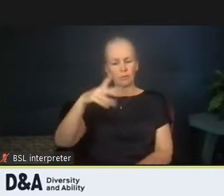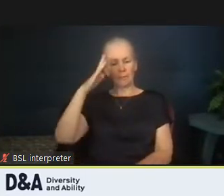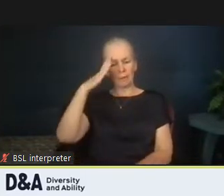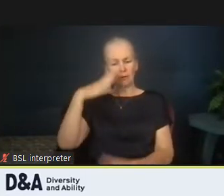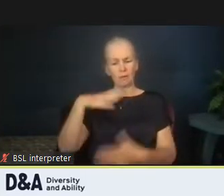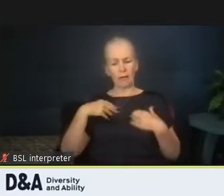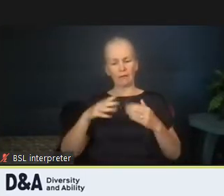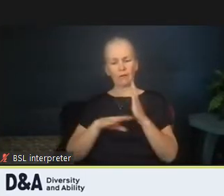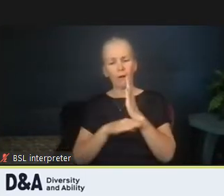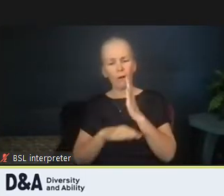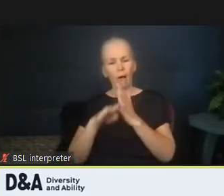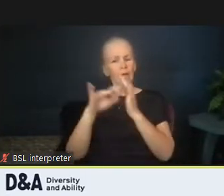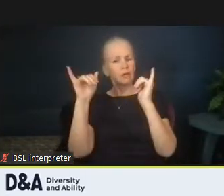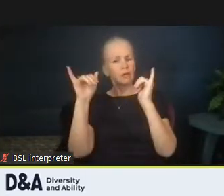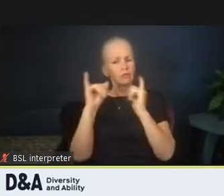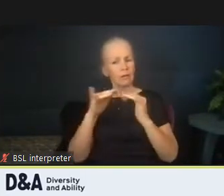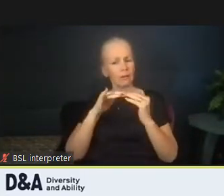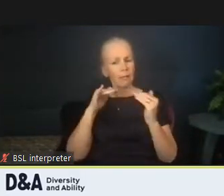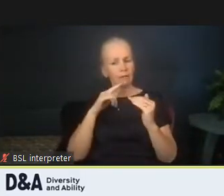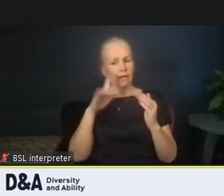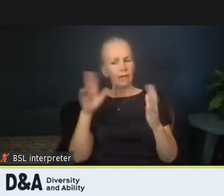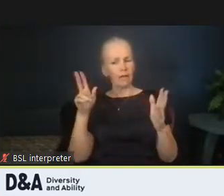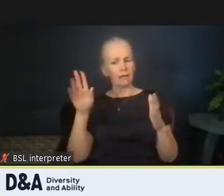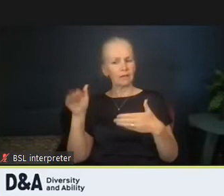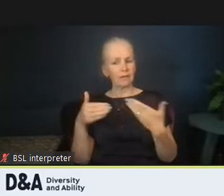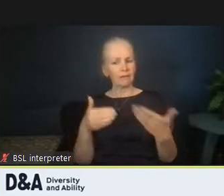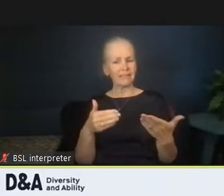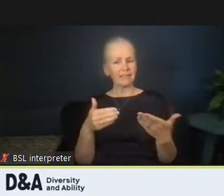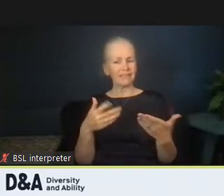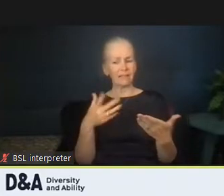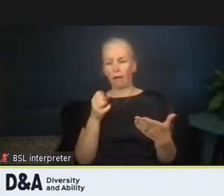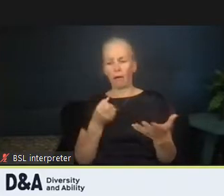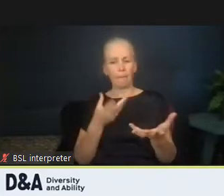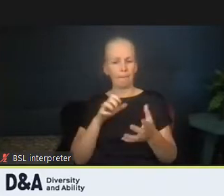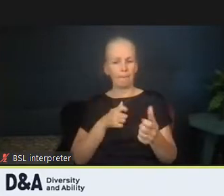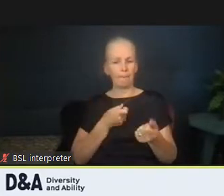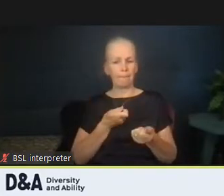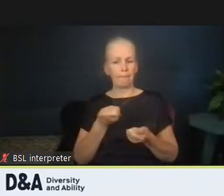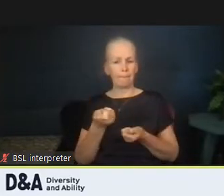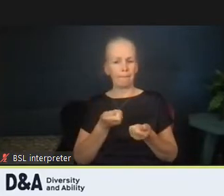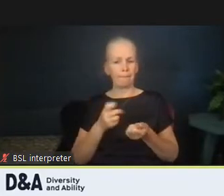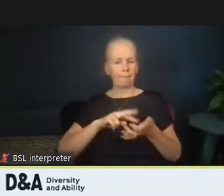in terms of crisis level, we know that services are stretched. And if we can't build a sense of